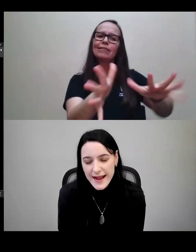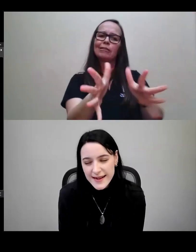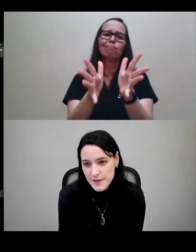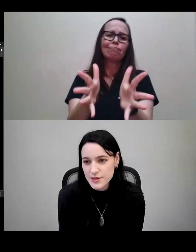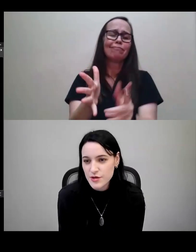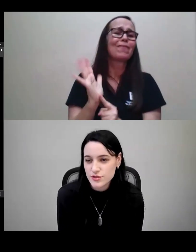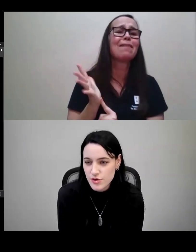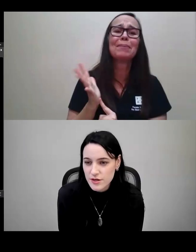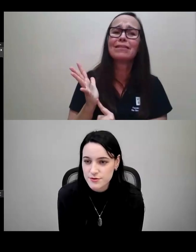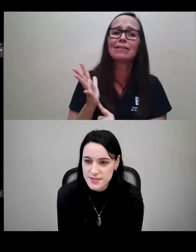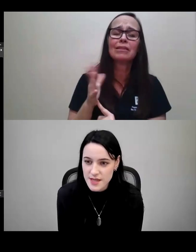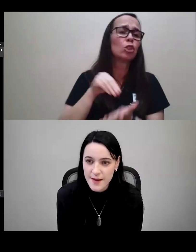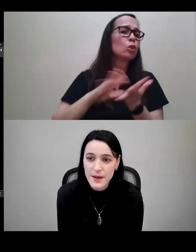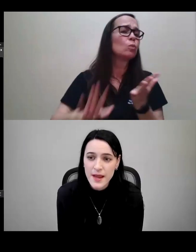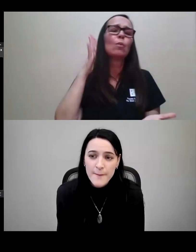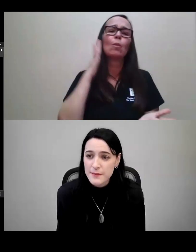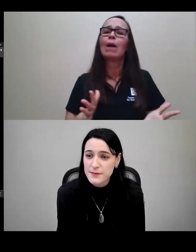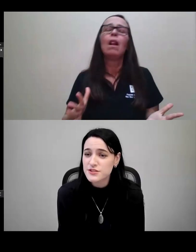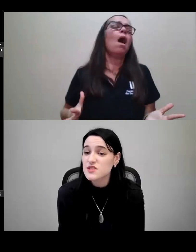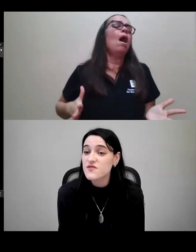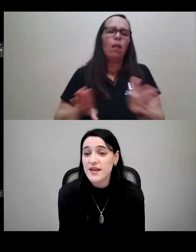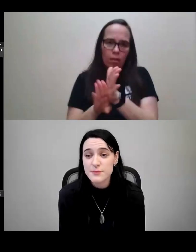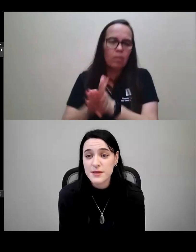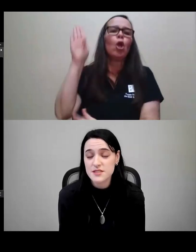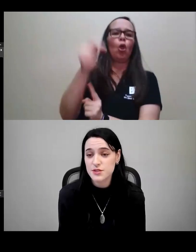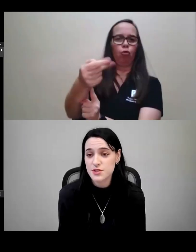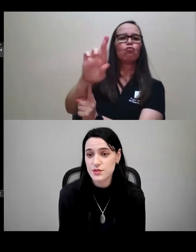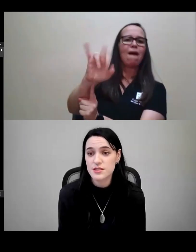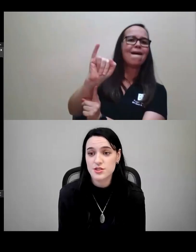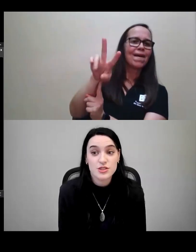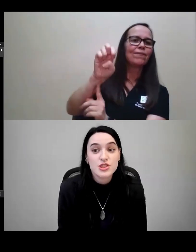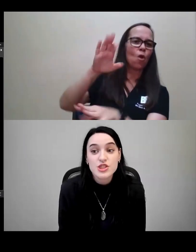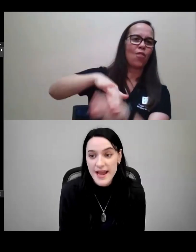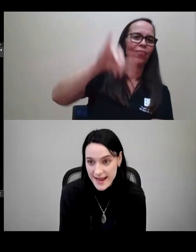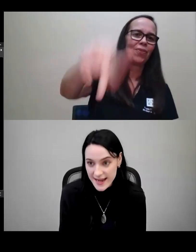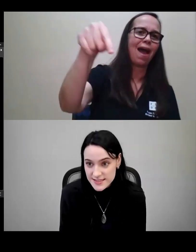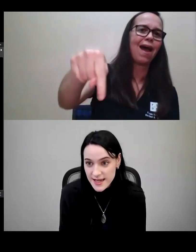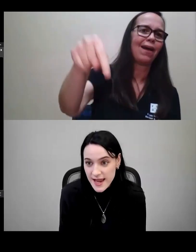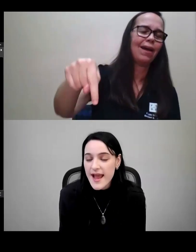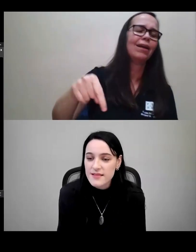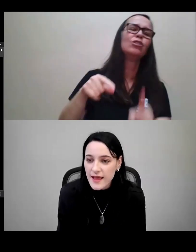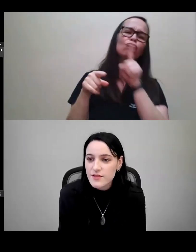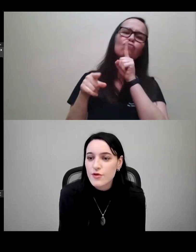not academic or instructional time, maybe even just five minutes for students to just chat. And